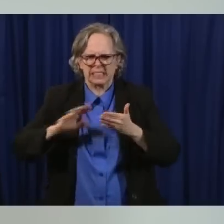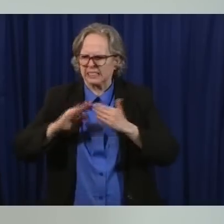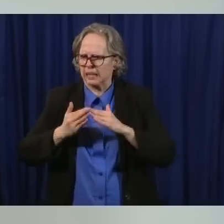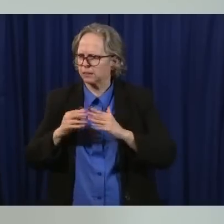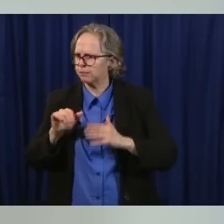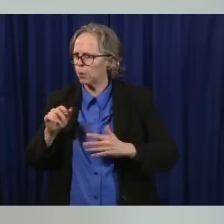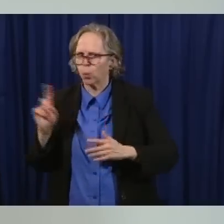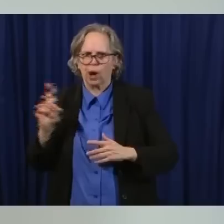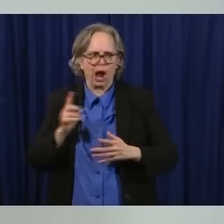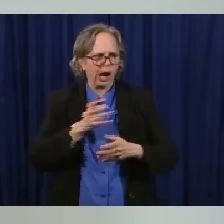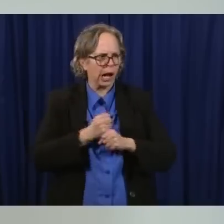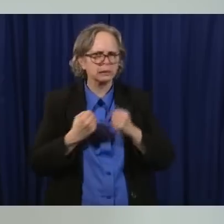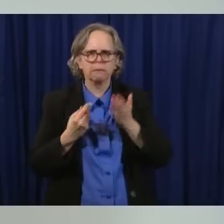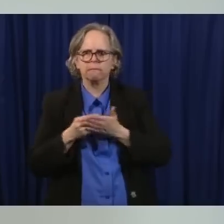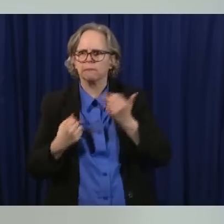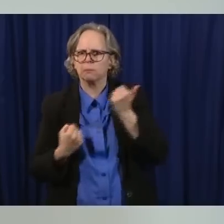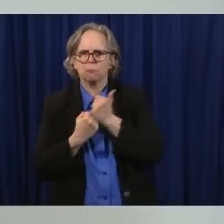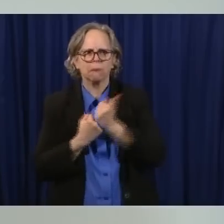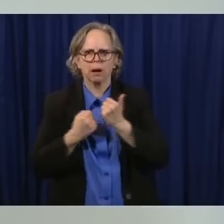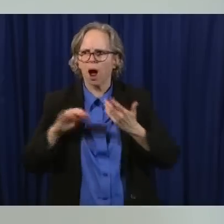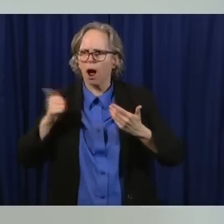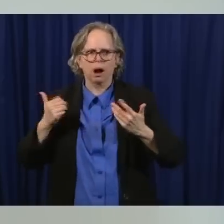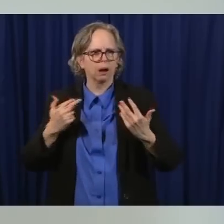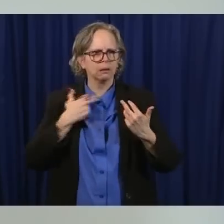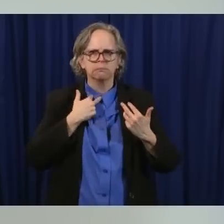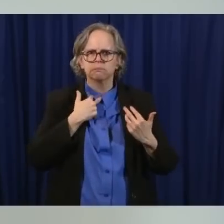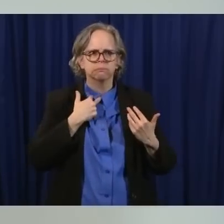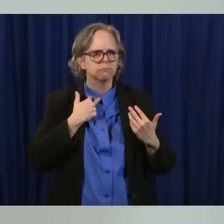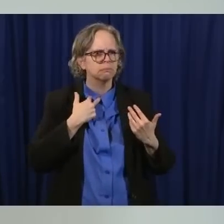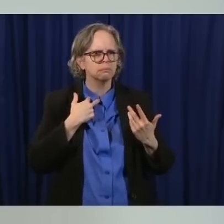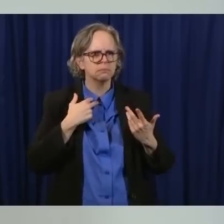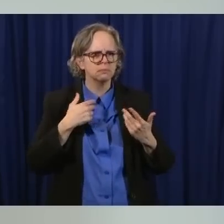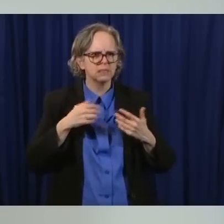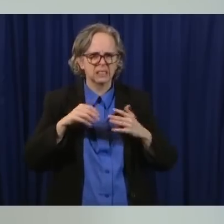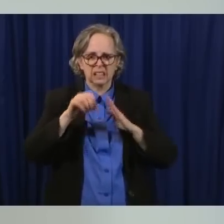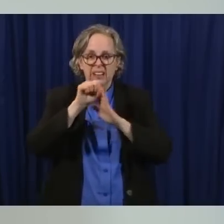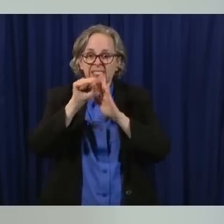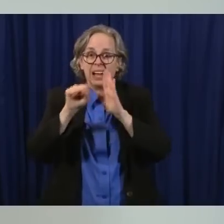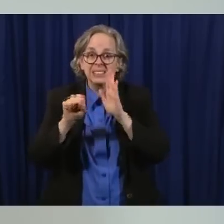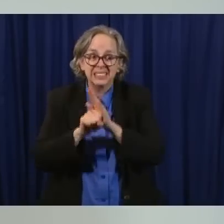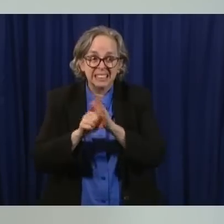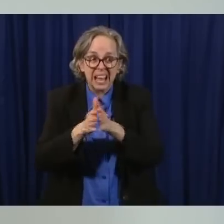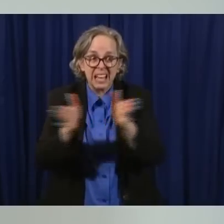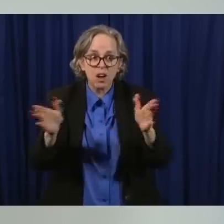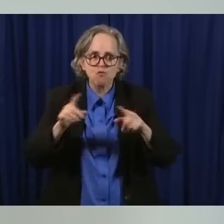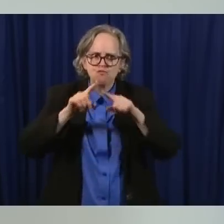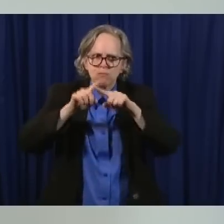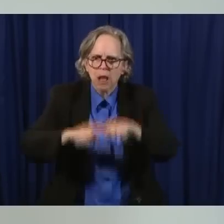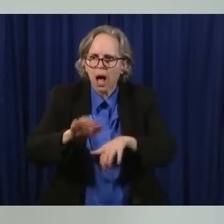AND 25% CUTS, AND THAT WILL MEAN POLICE, FIRE, AND OTHER VITAL SERVICES. FOR MANY CITIES THERE'LL BE NO OTHER PLACE TO GO.